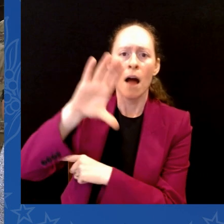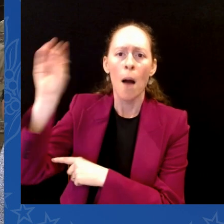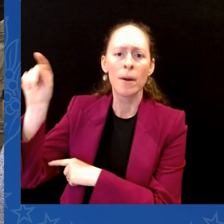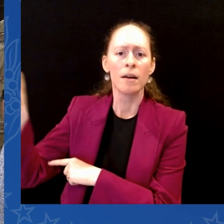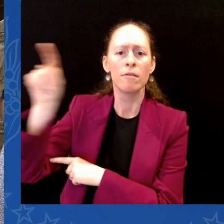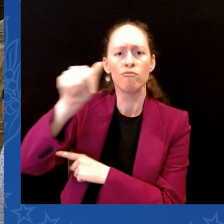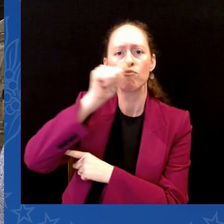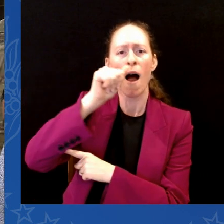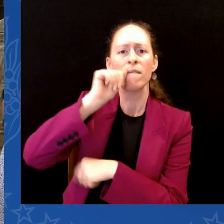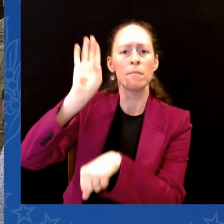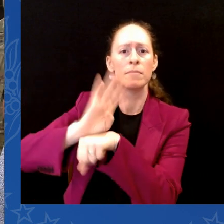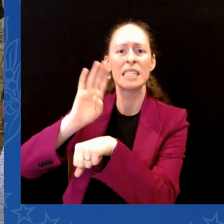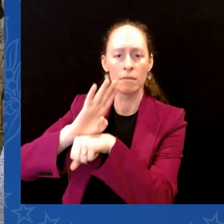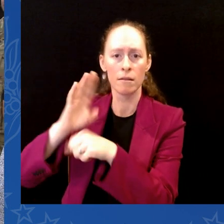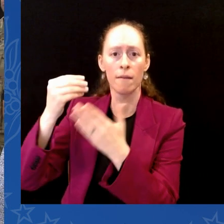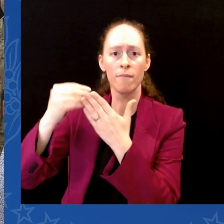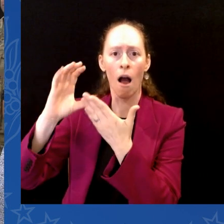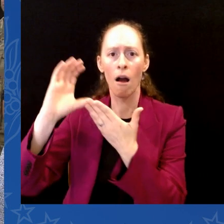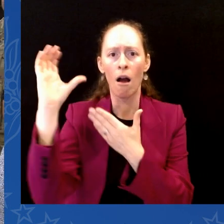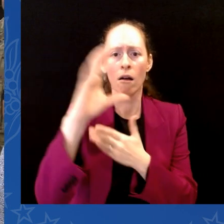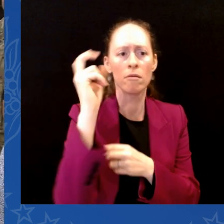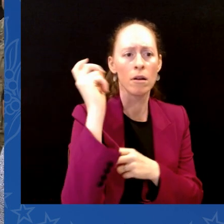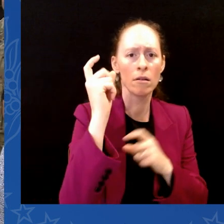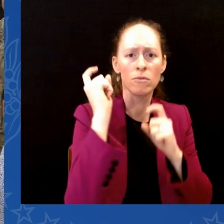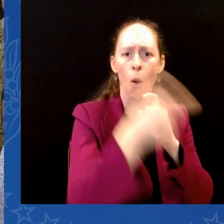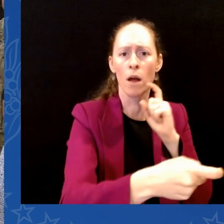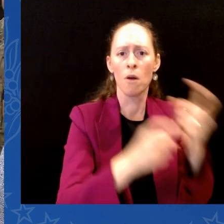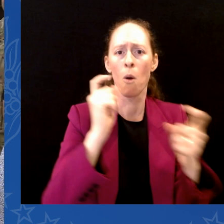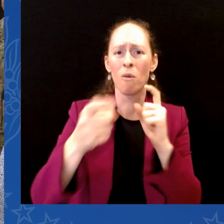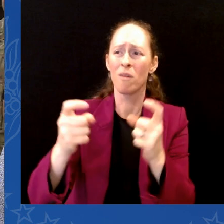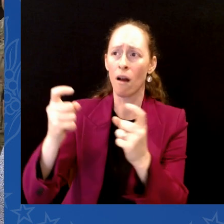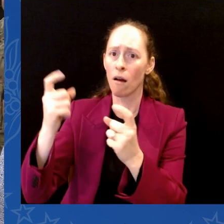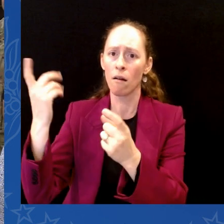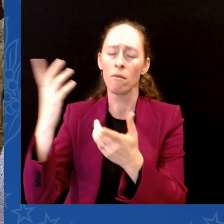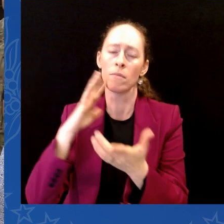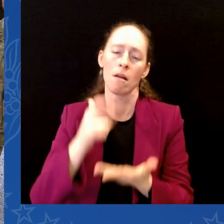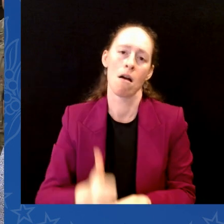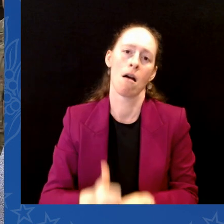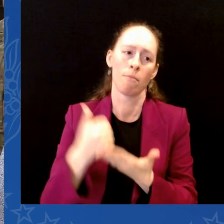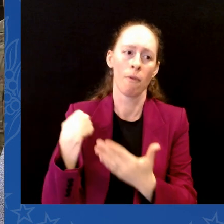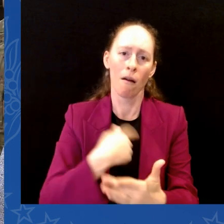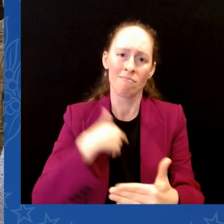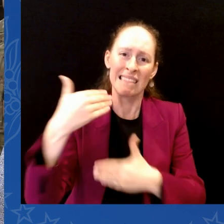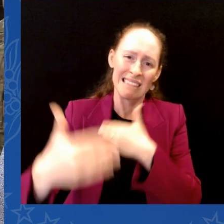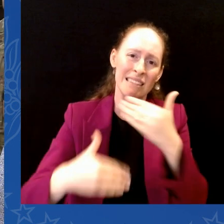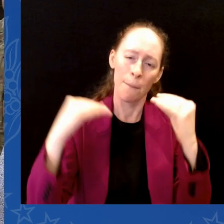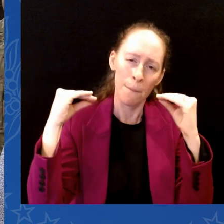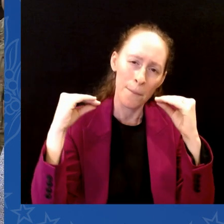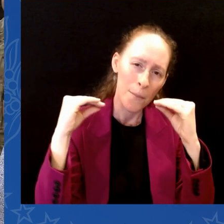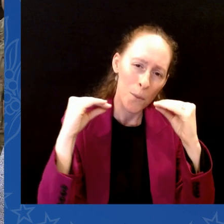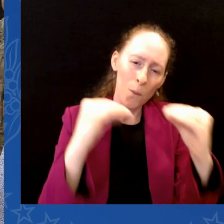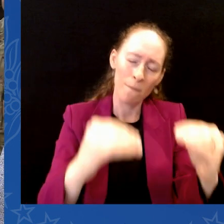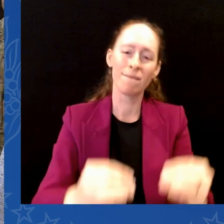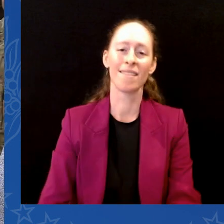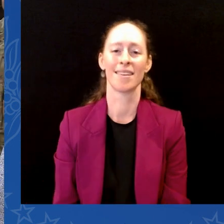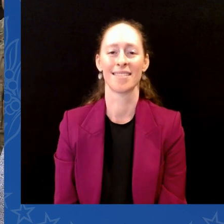I also just want to say that when you're doing responding to something like this, you have to integrate various levels of government.